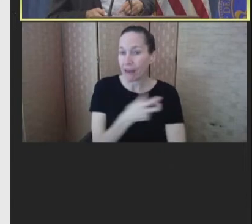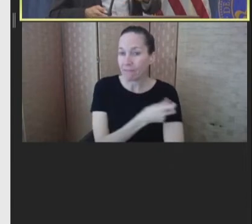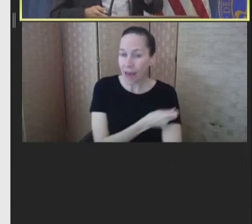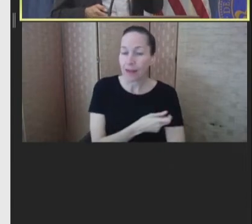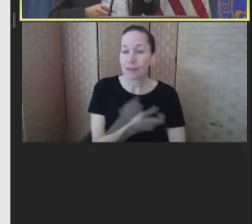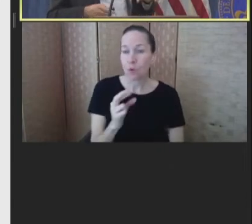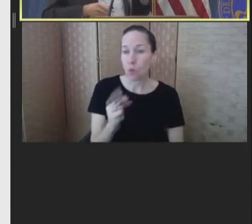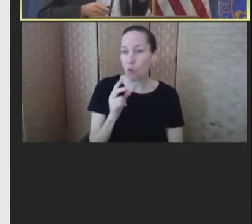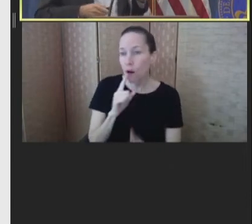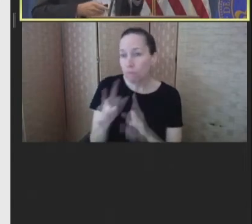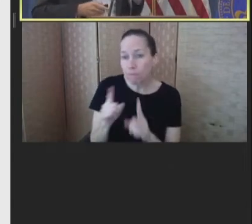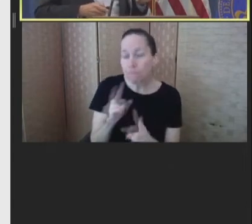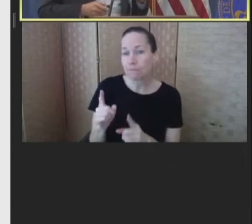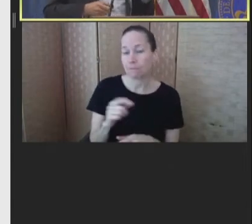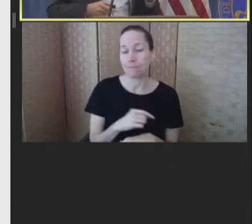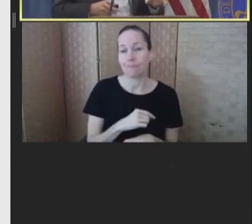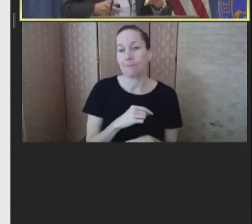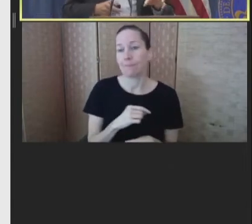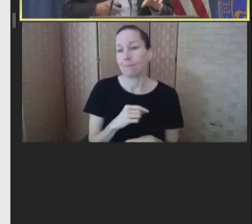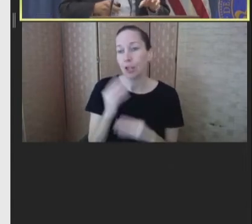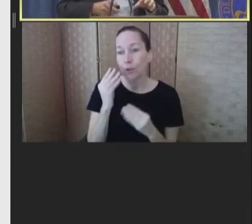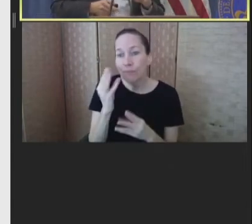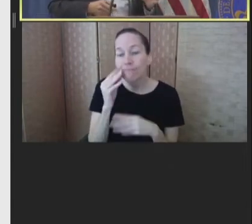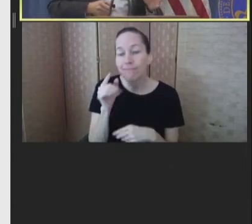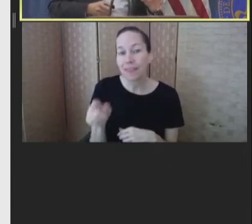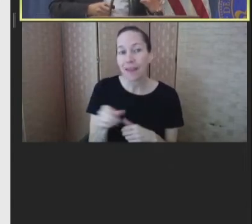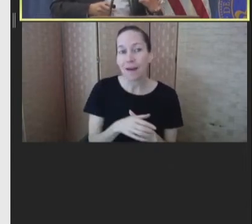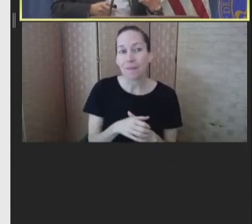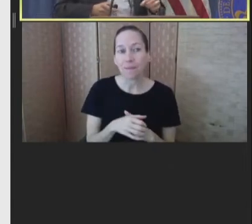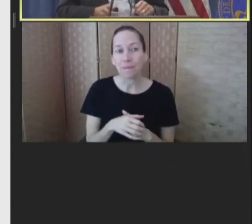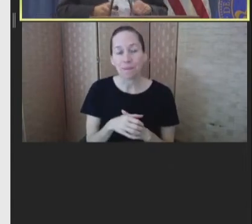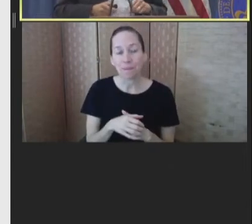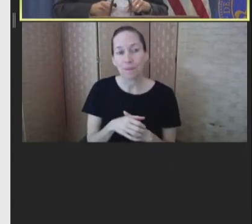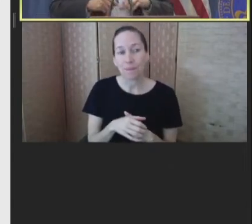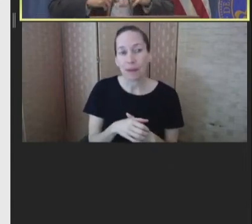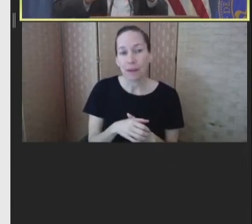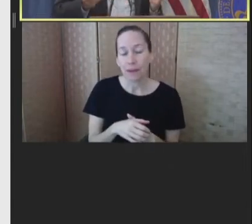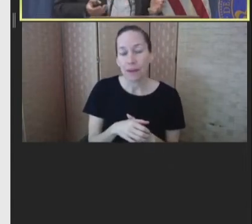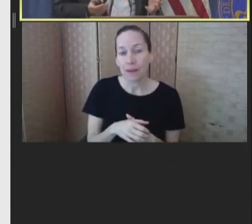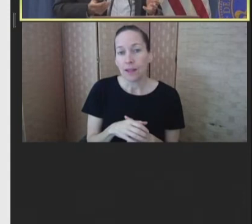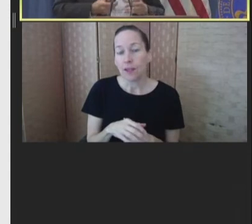And this is what our West Marin Community Response Team organized for us, based on this strategy.